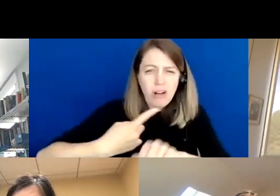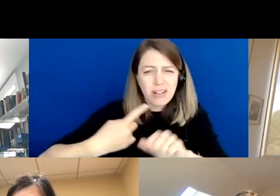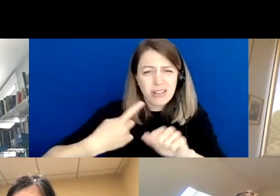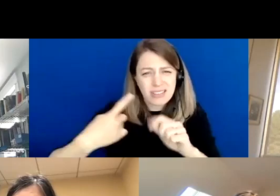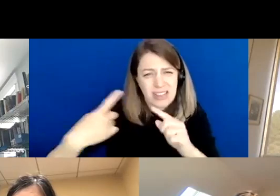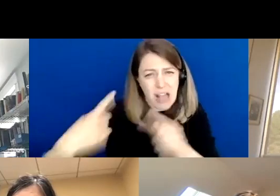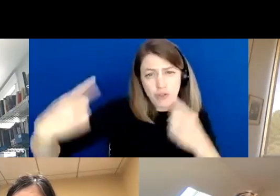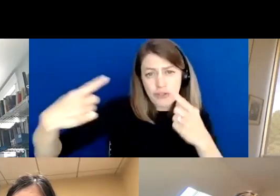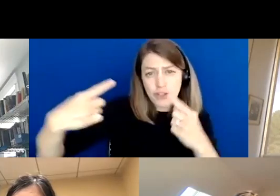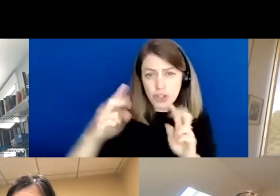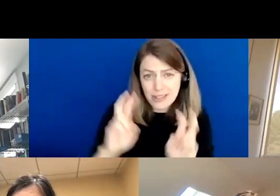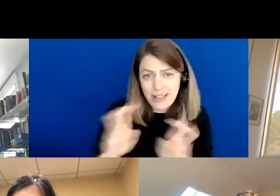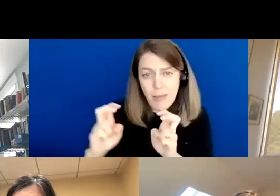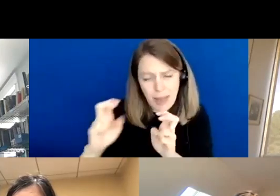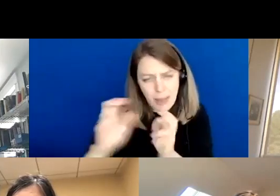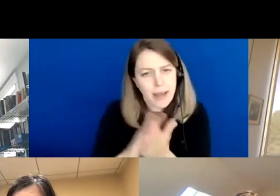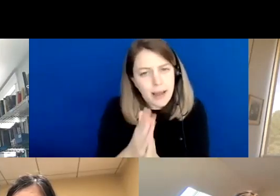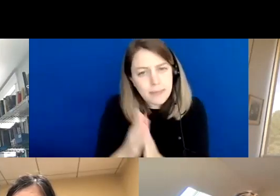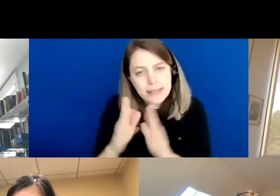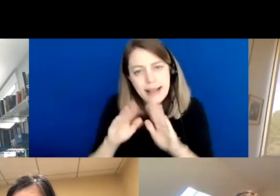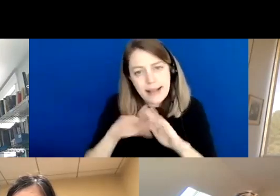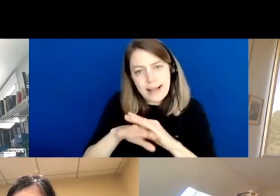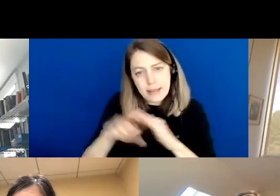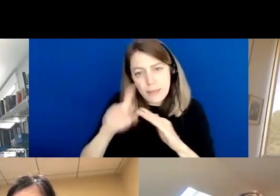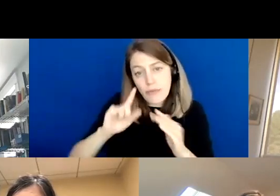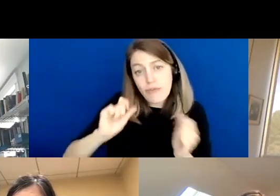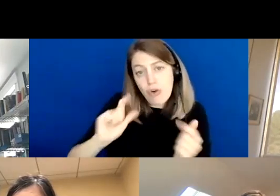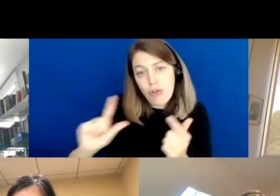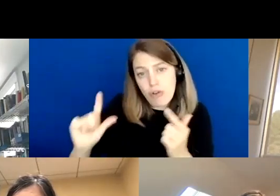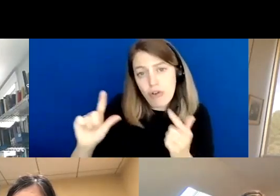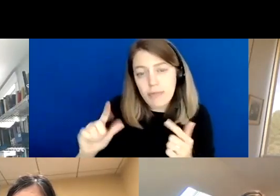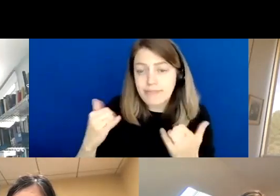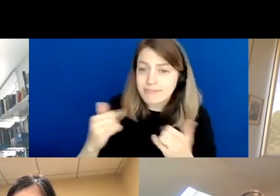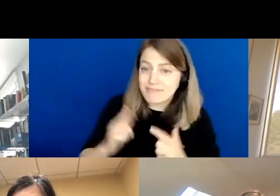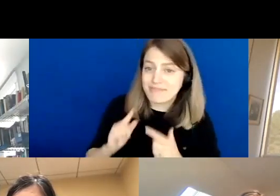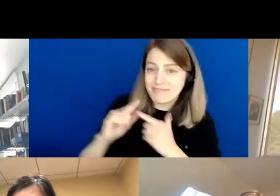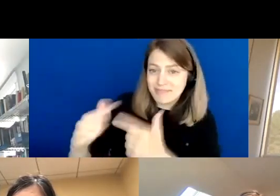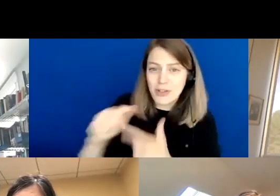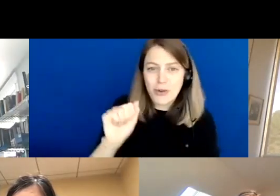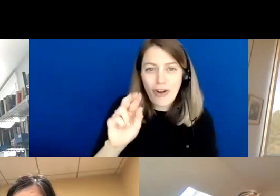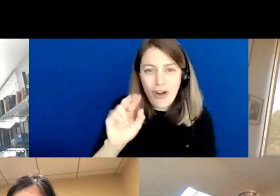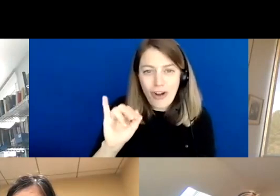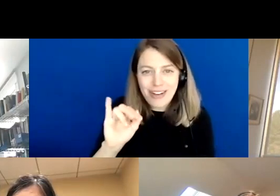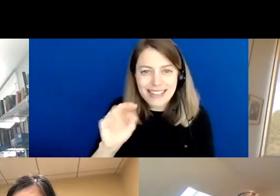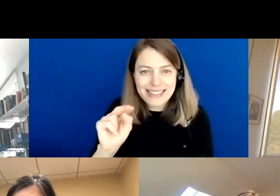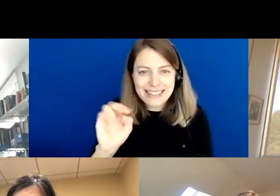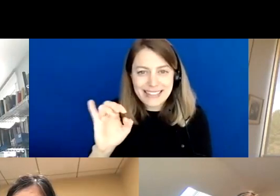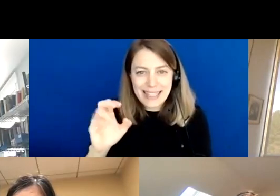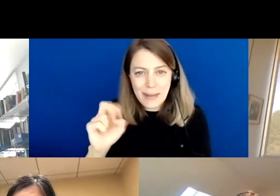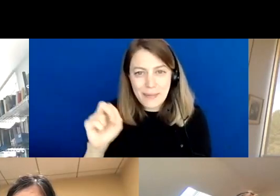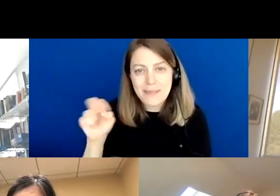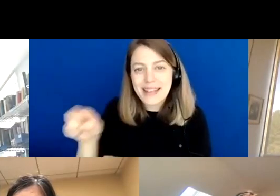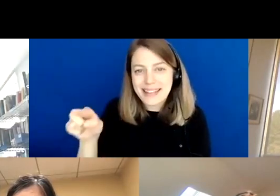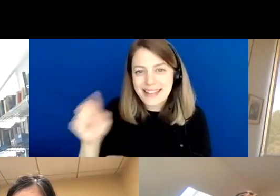Thank you. I'd like to turn it over to Ari Ne'eman, who is the visiting scholar at